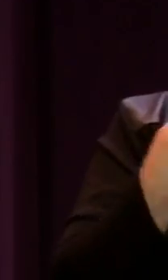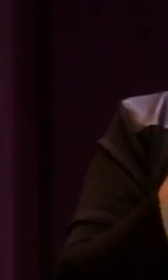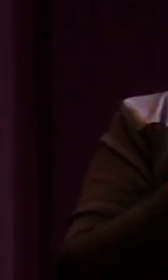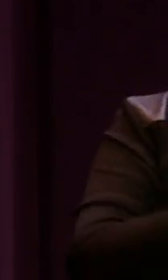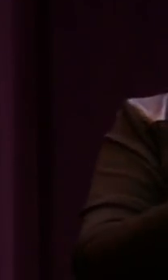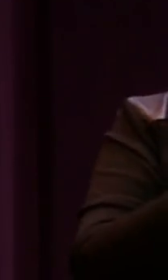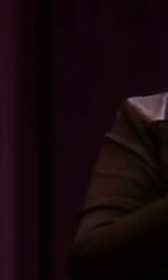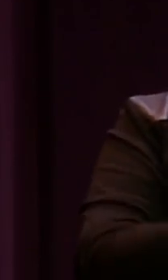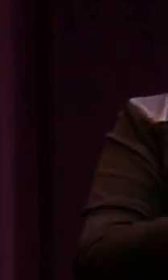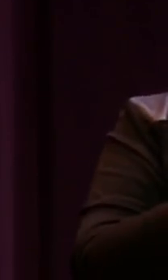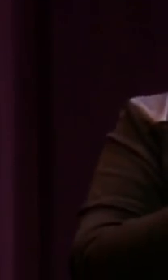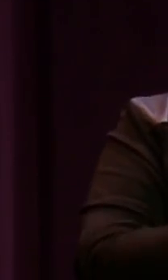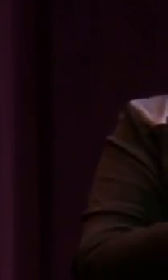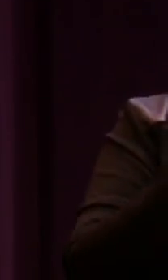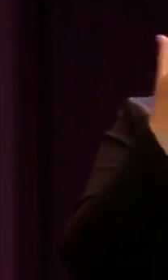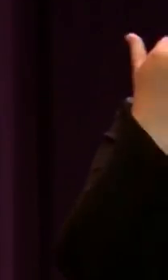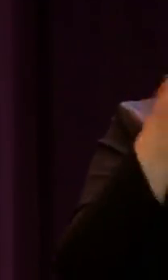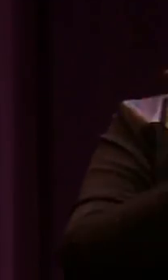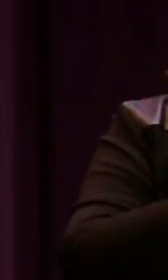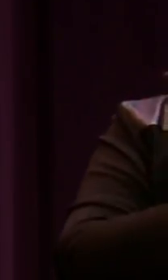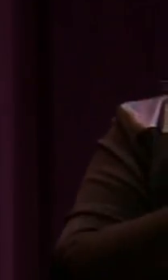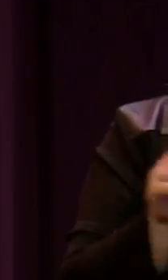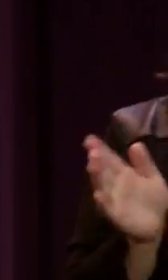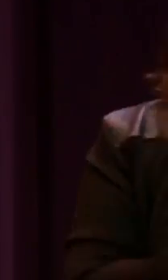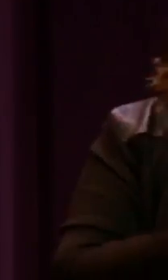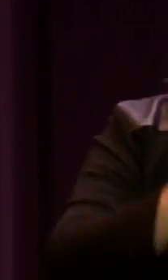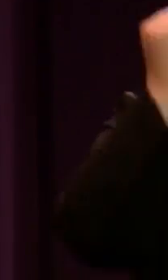WELL, NOW IS THE TIME TO DISPEL THAT NOTION.